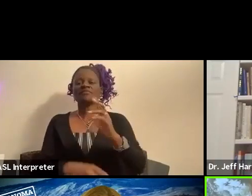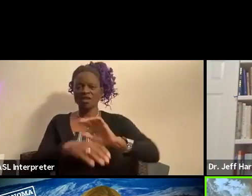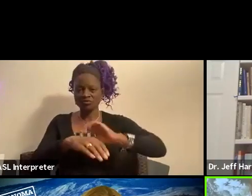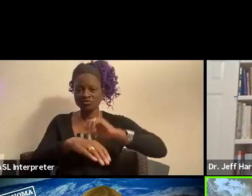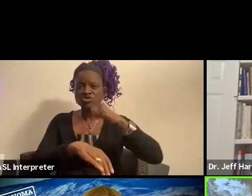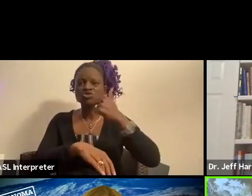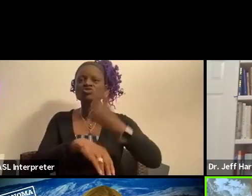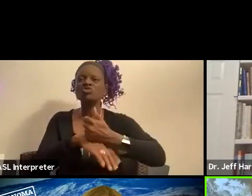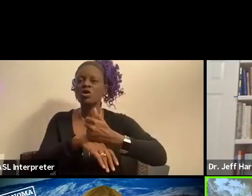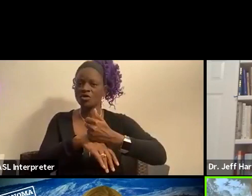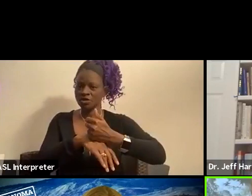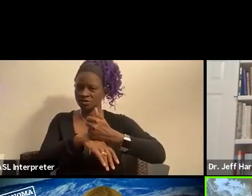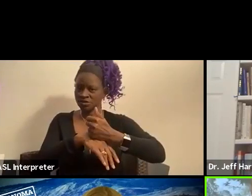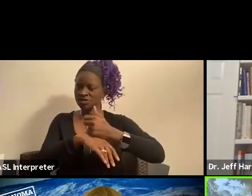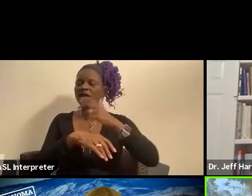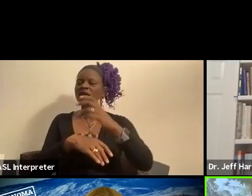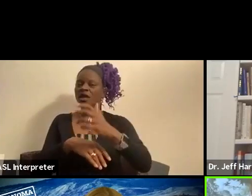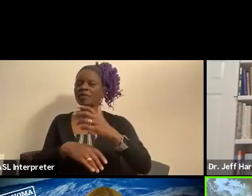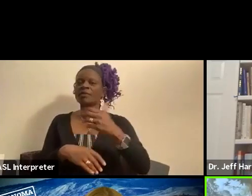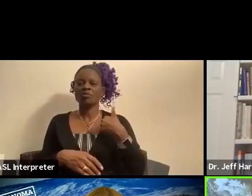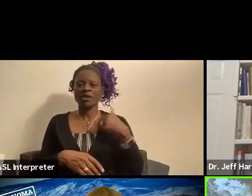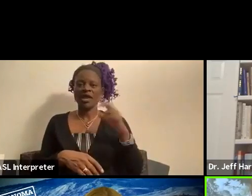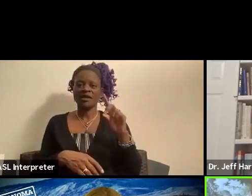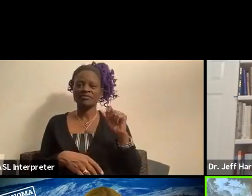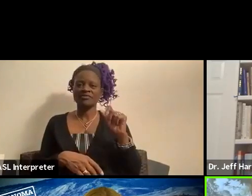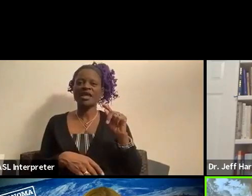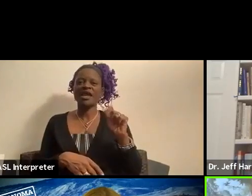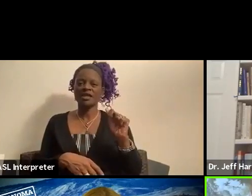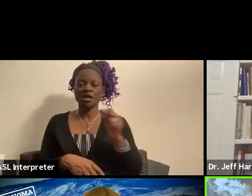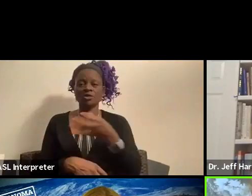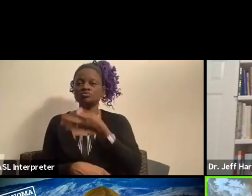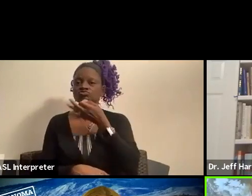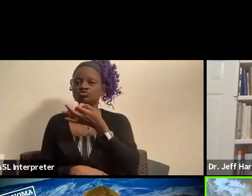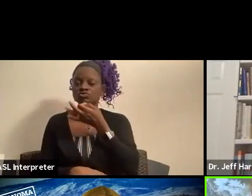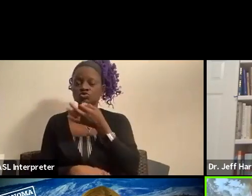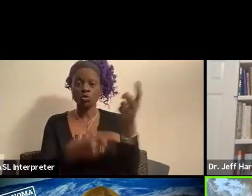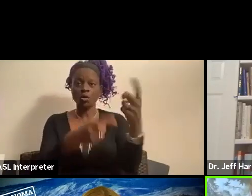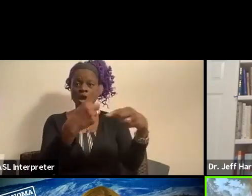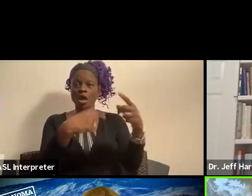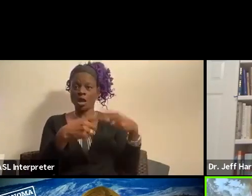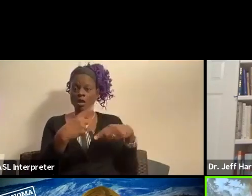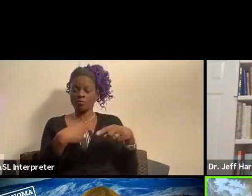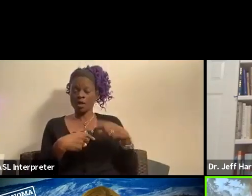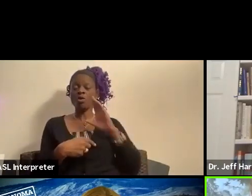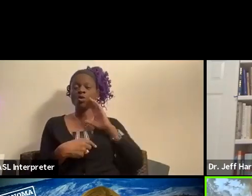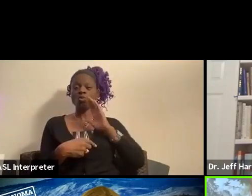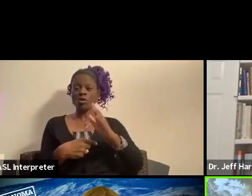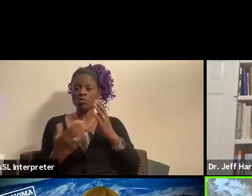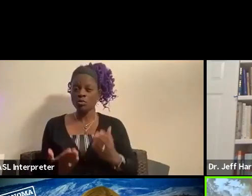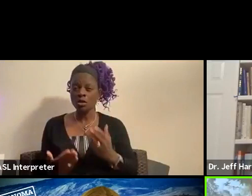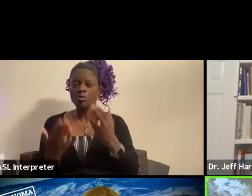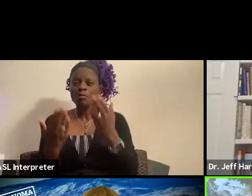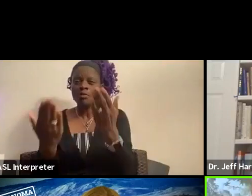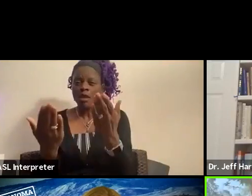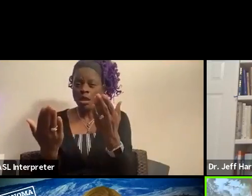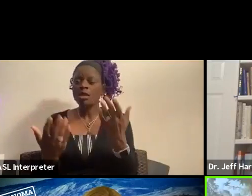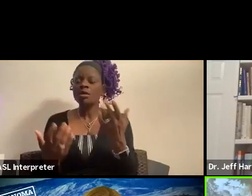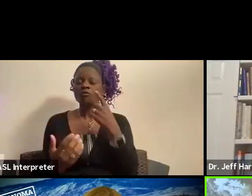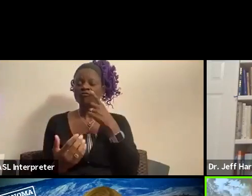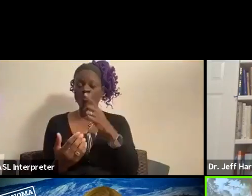So we will have data in that group soon and hopefully a recommendation to extend vaccination for children under 16.